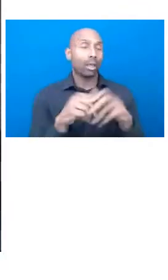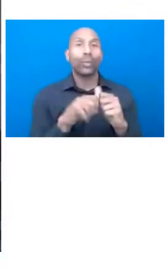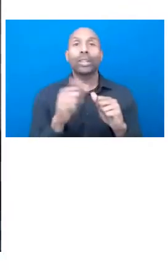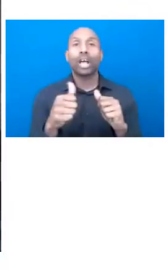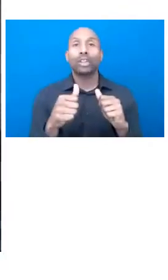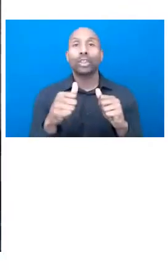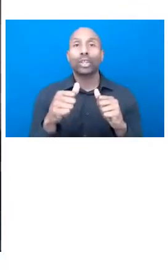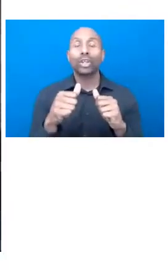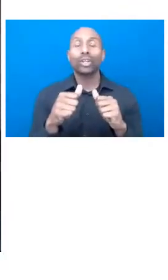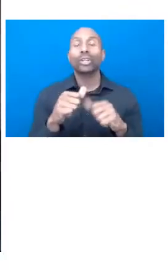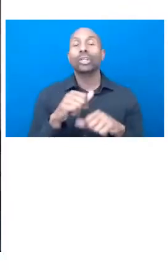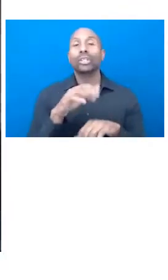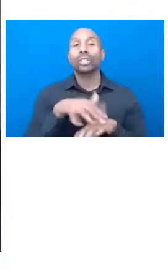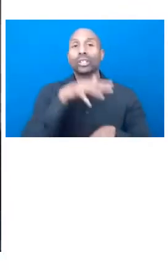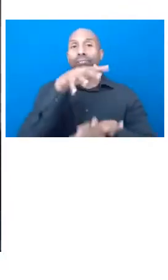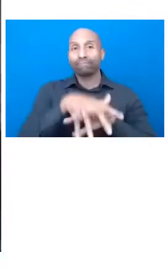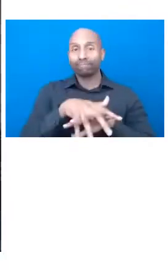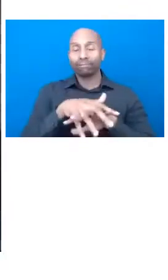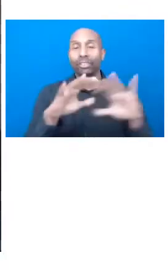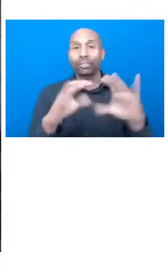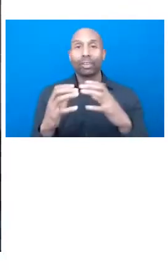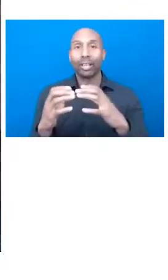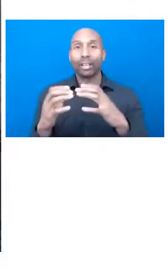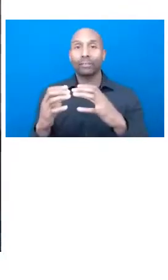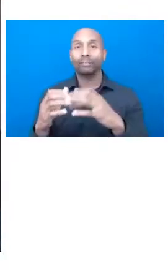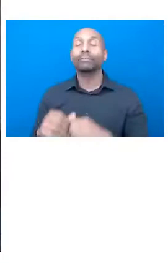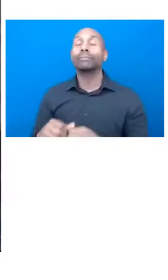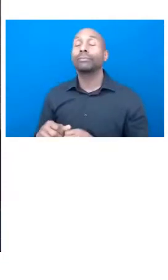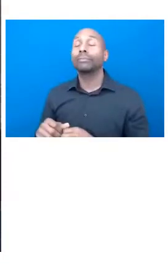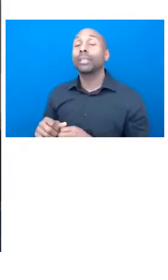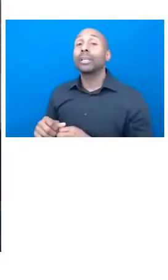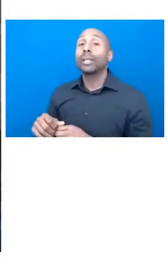But that's another story and another chapter we will have to get into later.